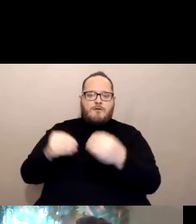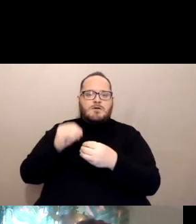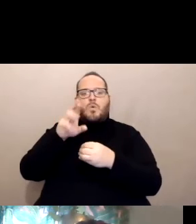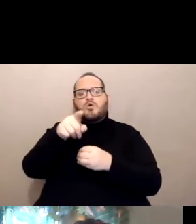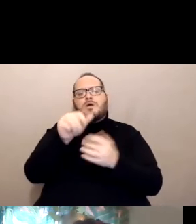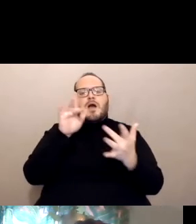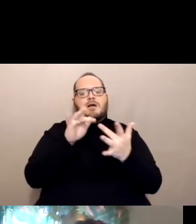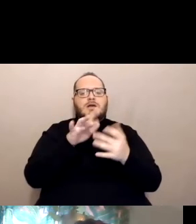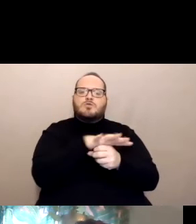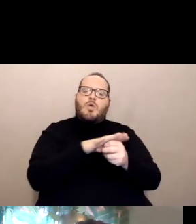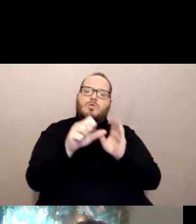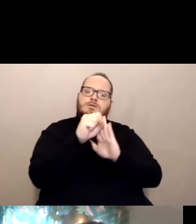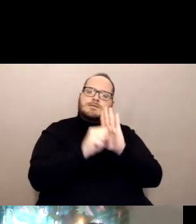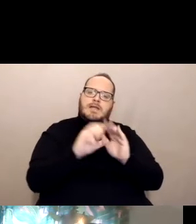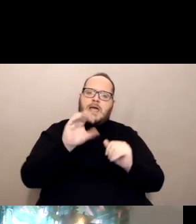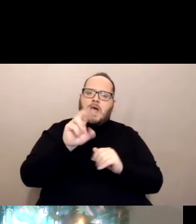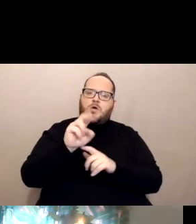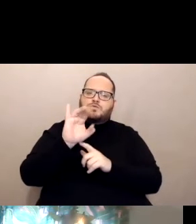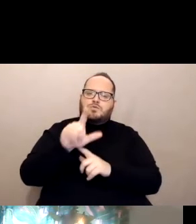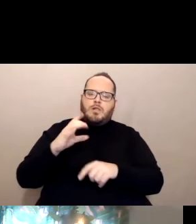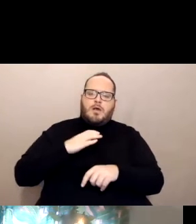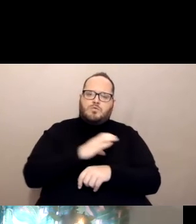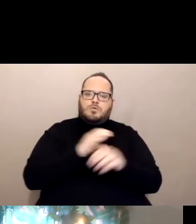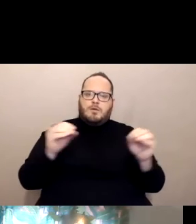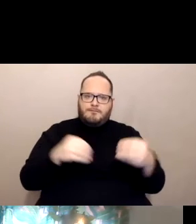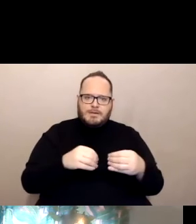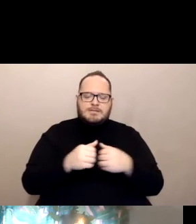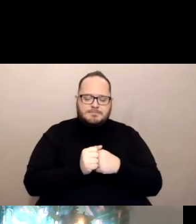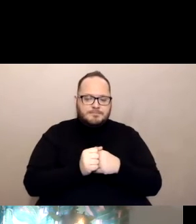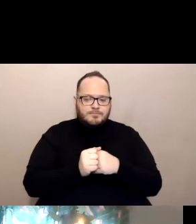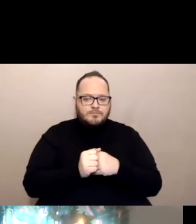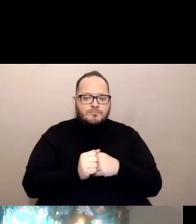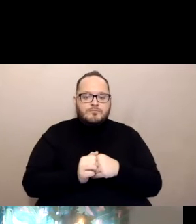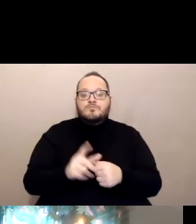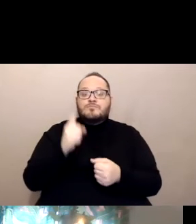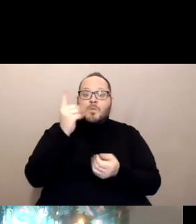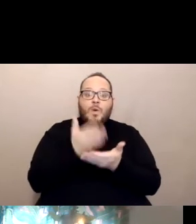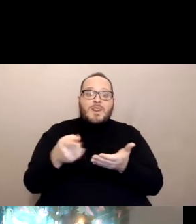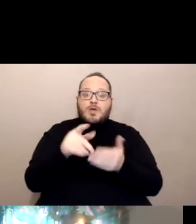And we can talk more about that. But one of the things that you can do to try to get that appointment